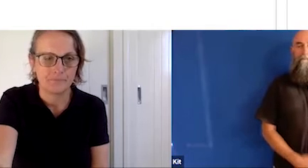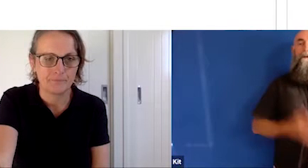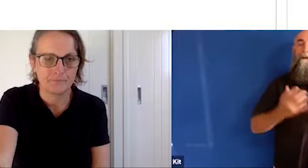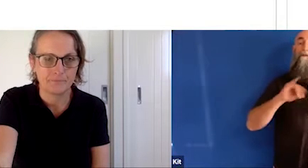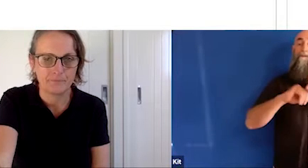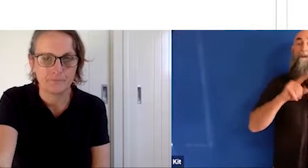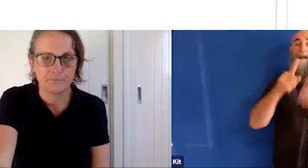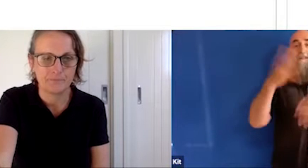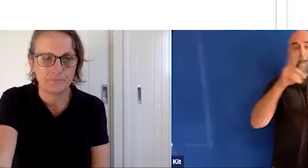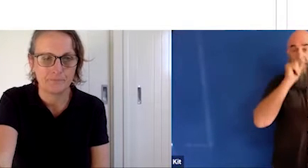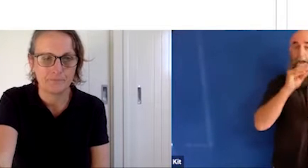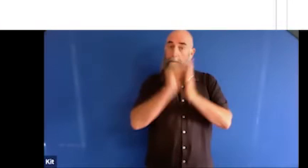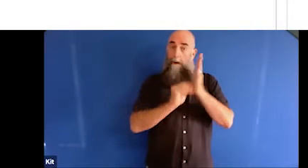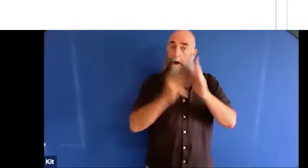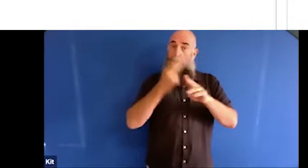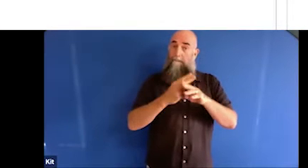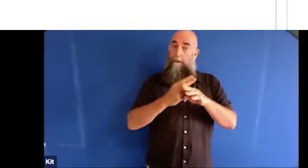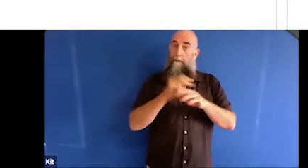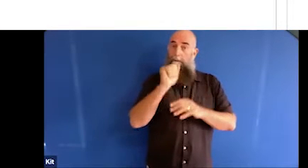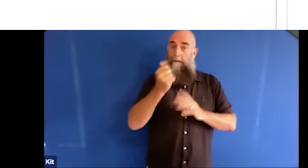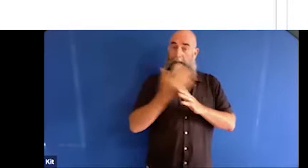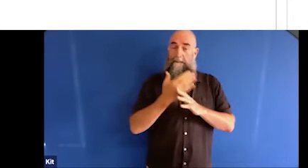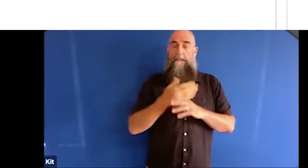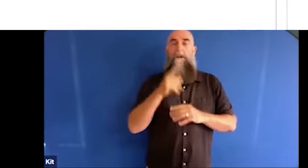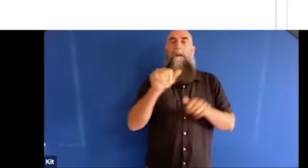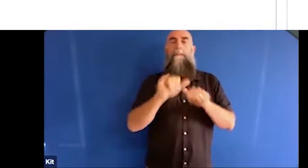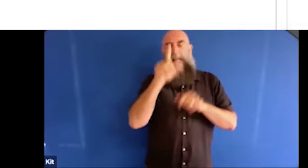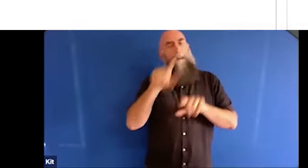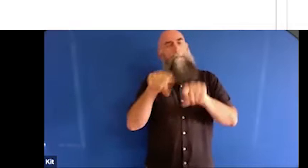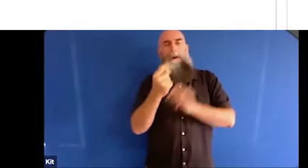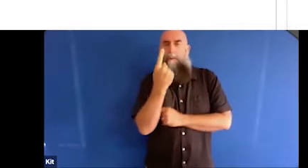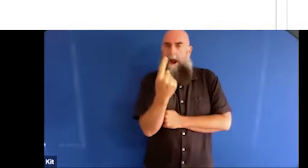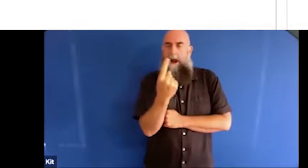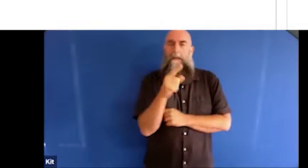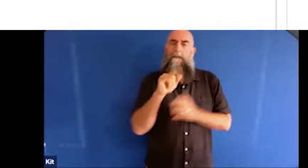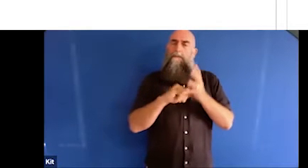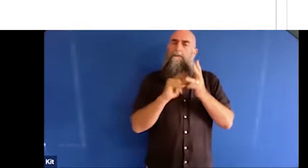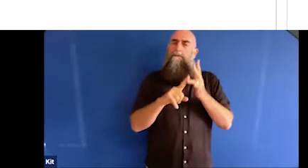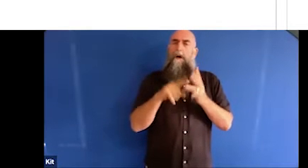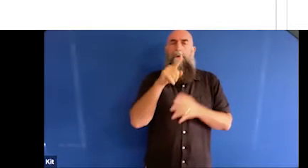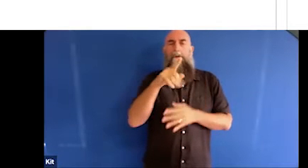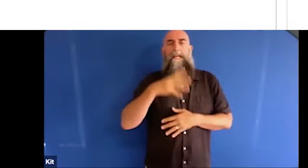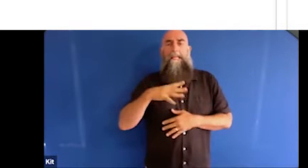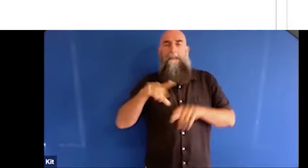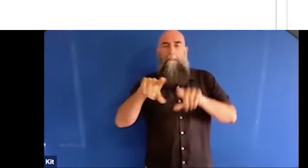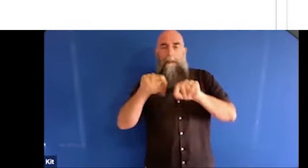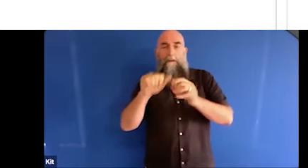choose one. As Sandy mentioned, it is to choose the one you think would suit your application